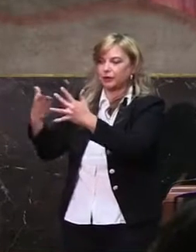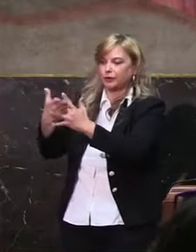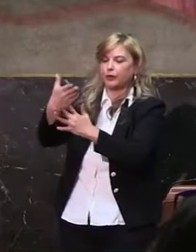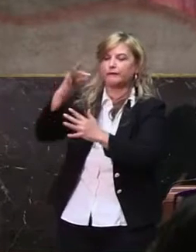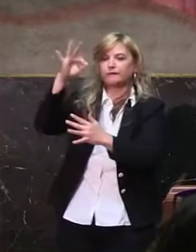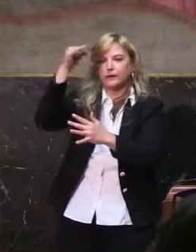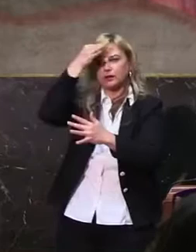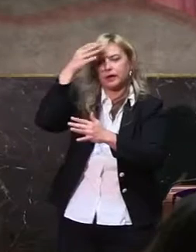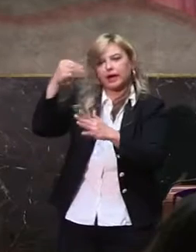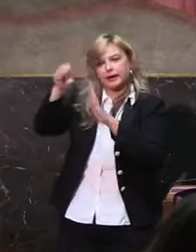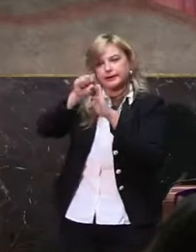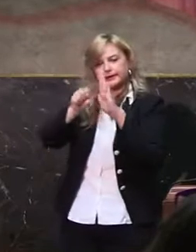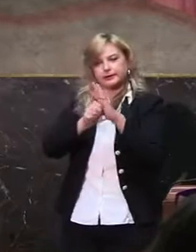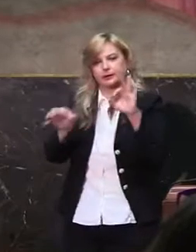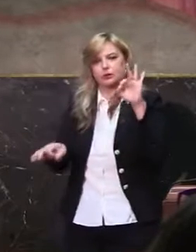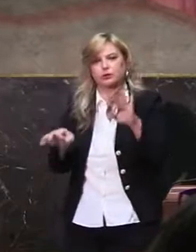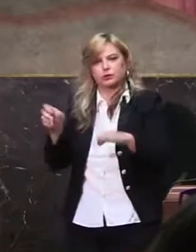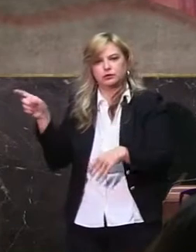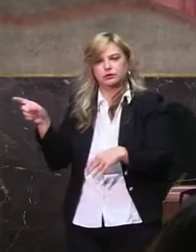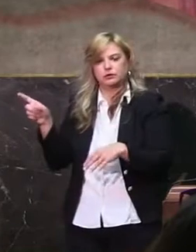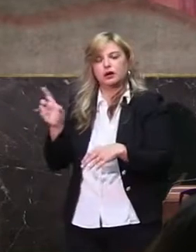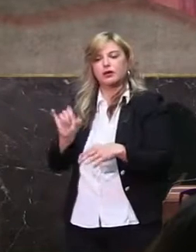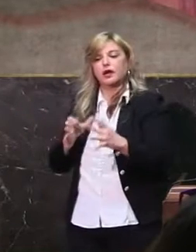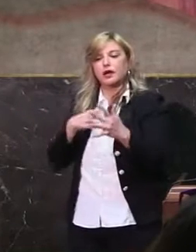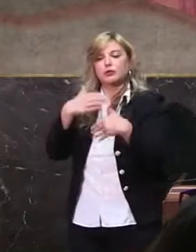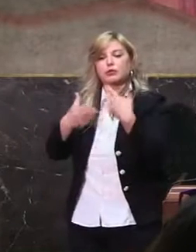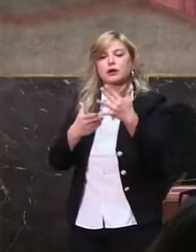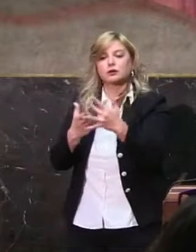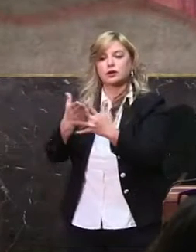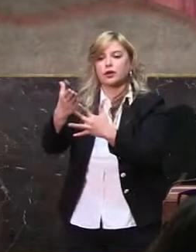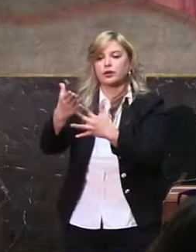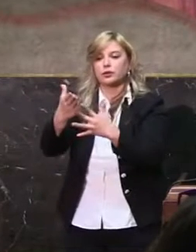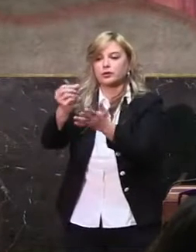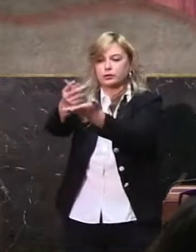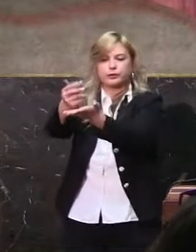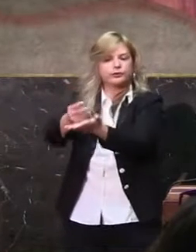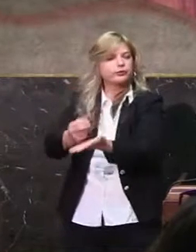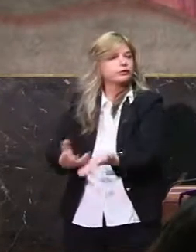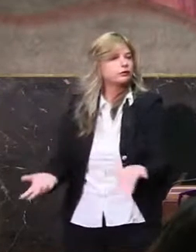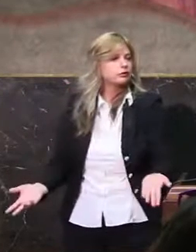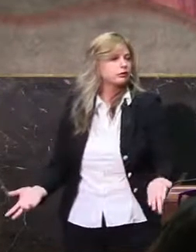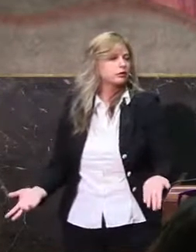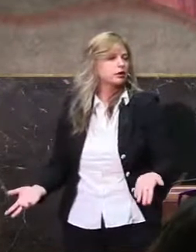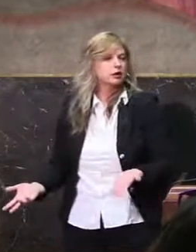the process that they went through has been approved I don't know typically you